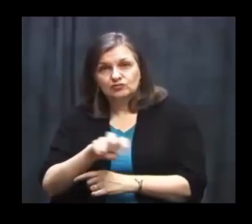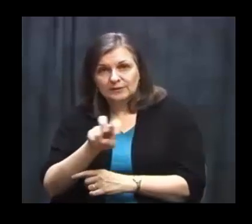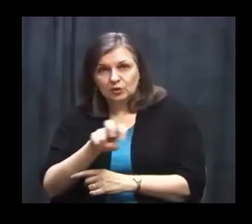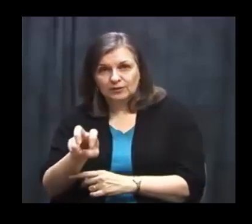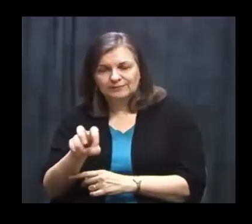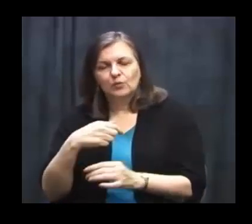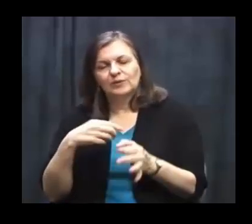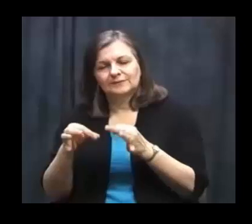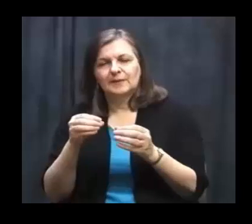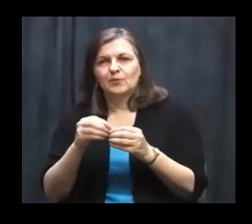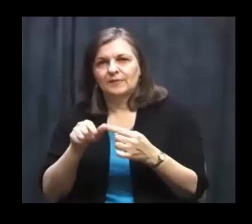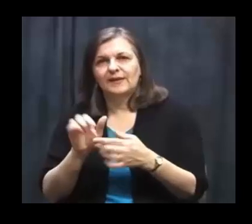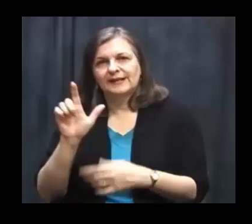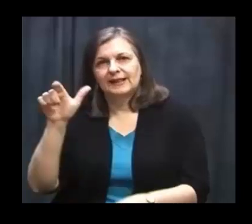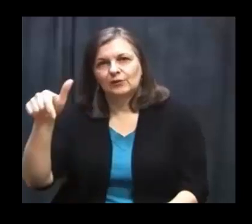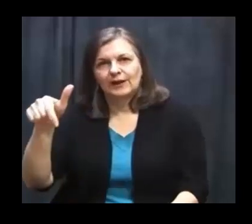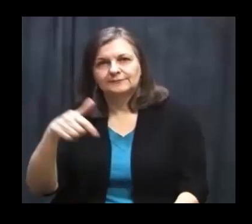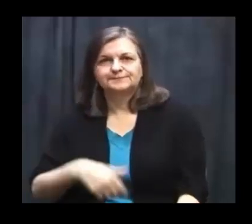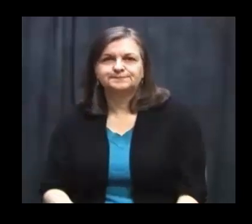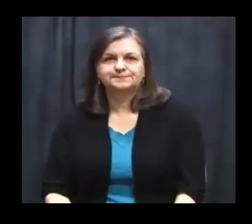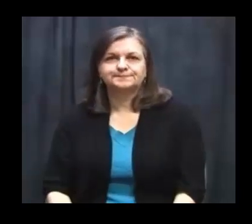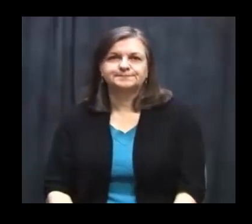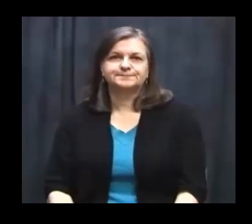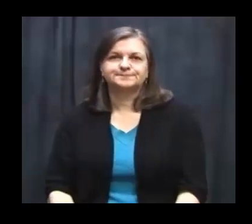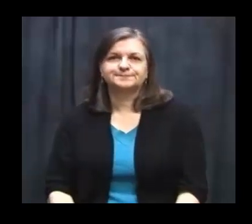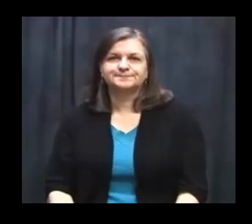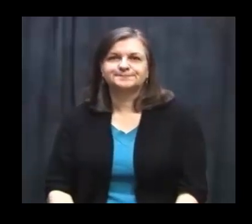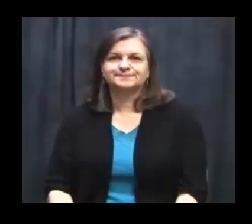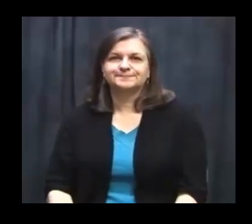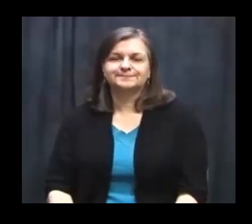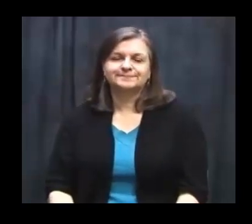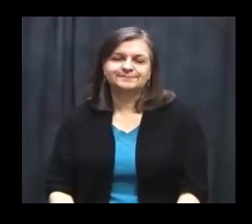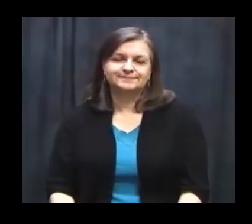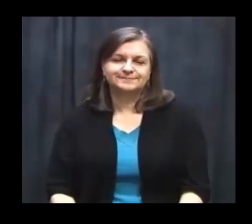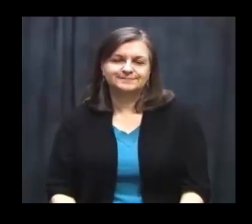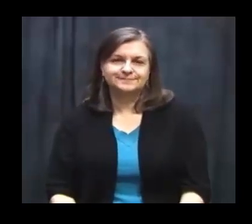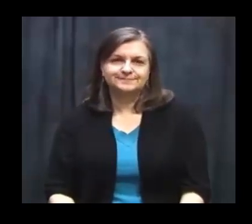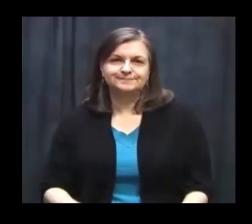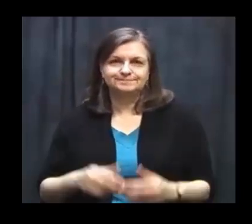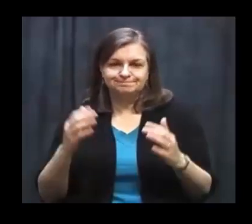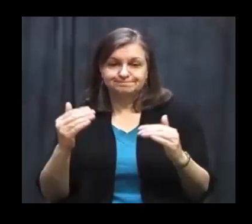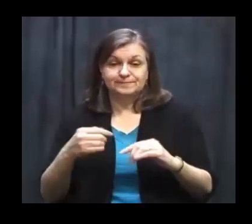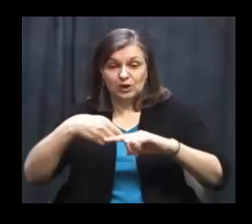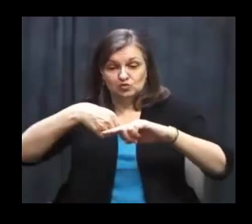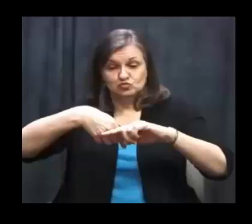and as I mentioned we will talk about that later on